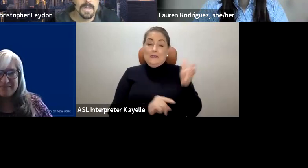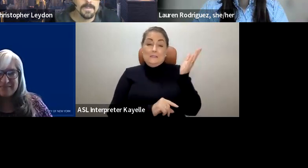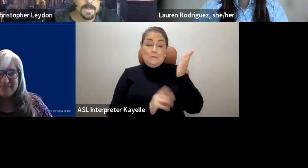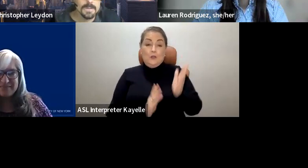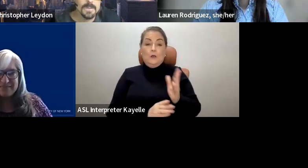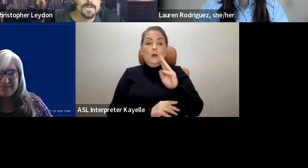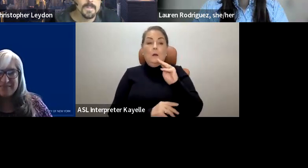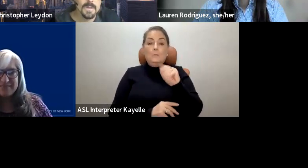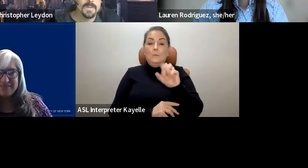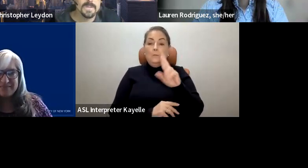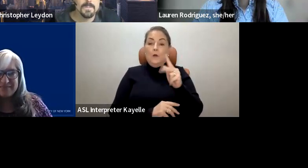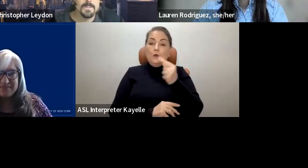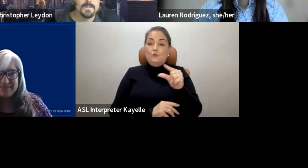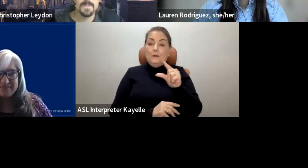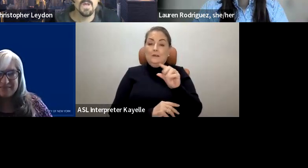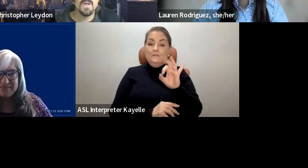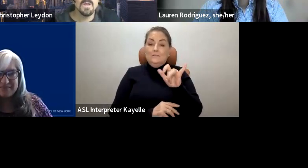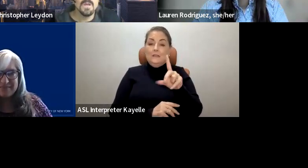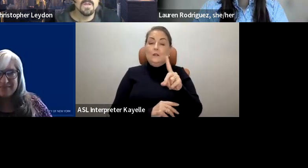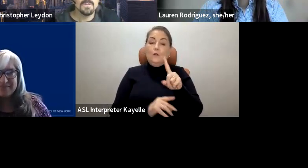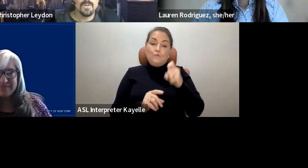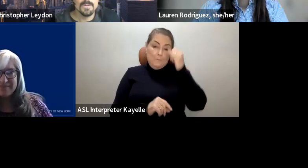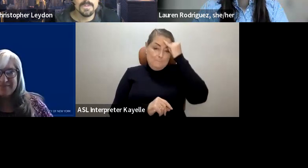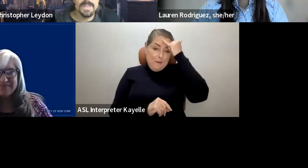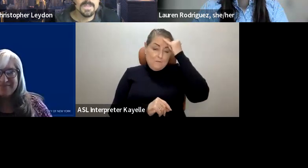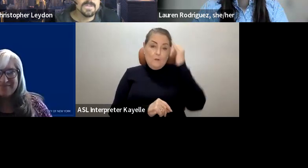Greenfield from the University of Buffalo. Lauren Rodriguez